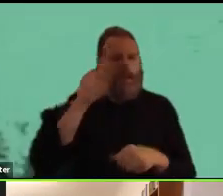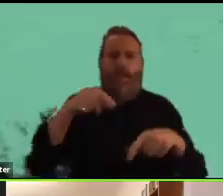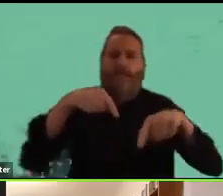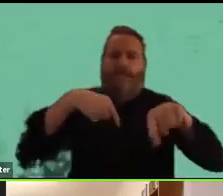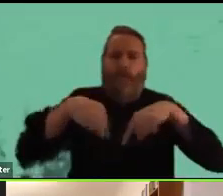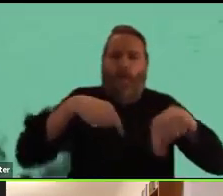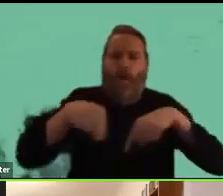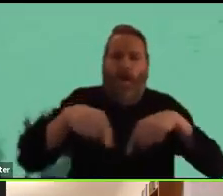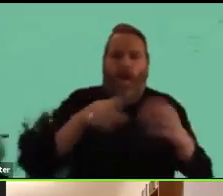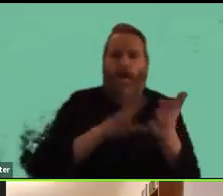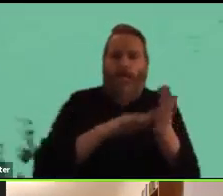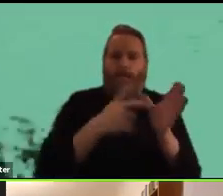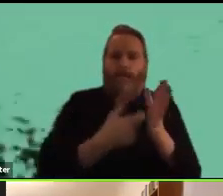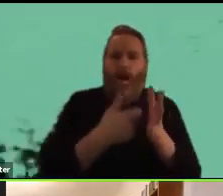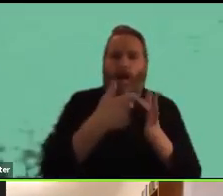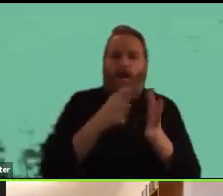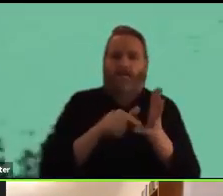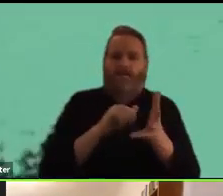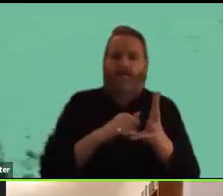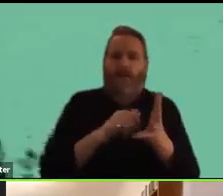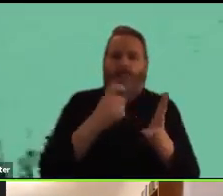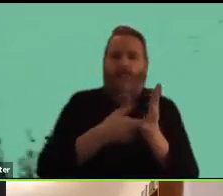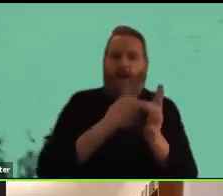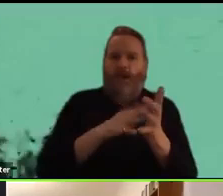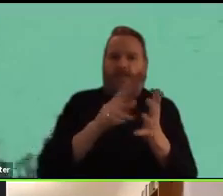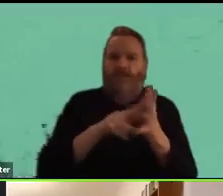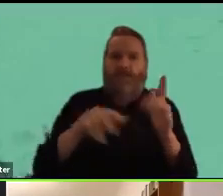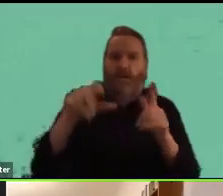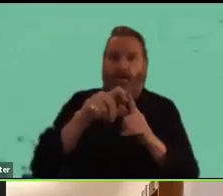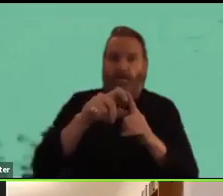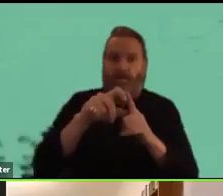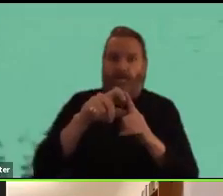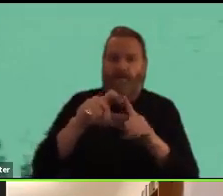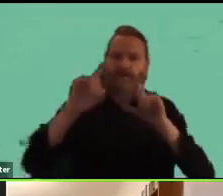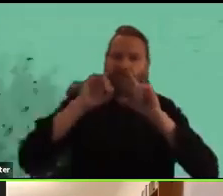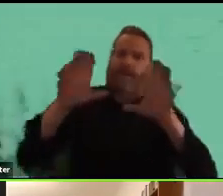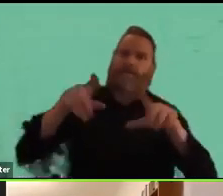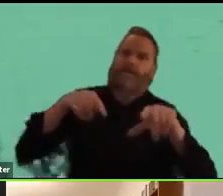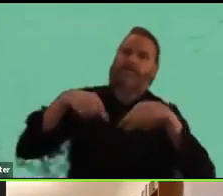can force them to do U-turns through their select you know through being celebrities imagine what